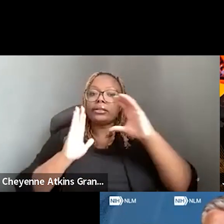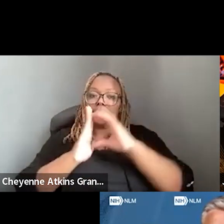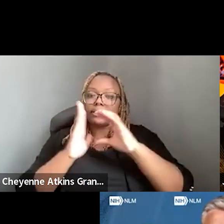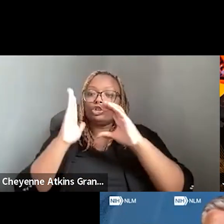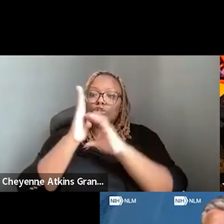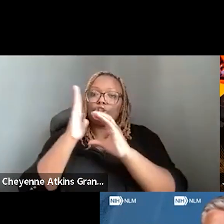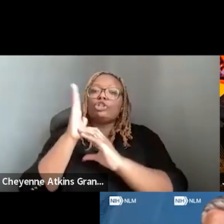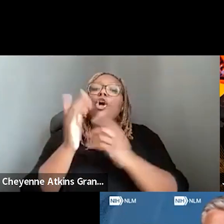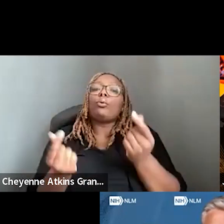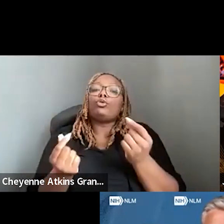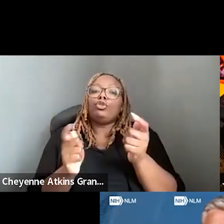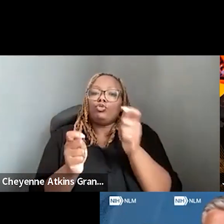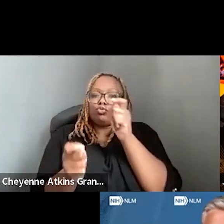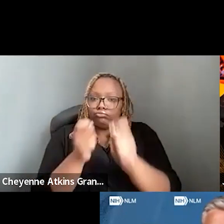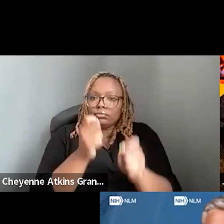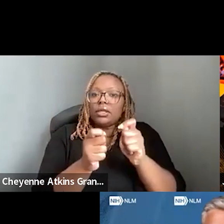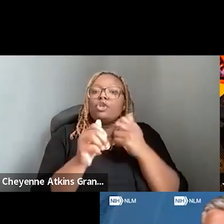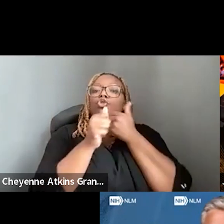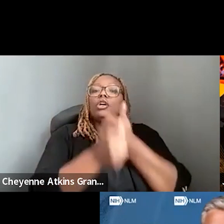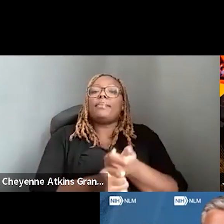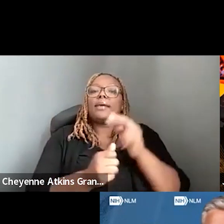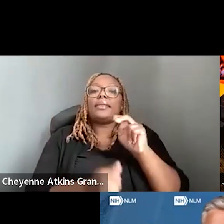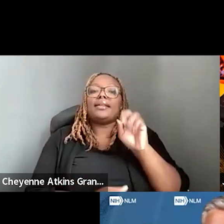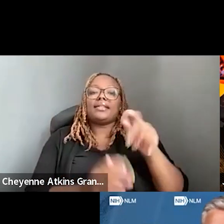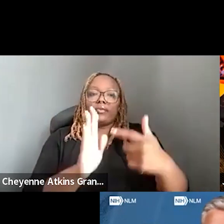what you need to do to comply with the NSF requirements.